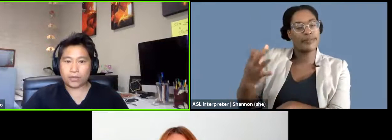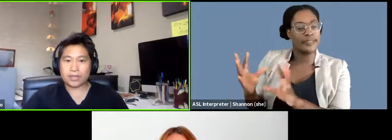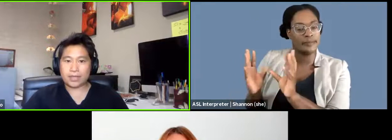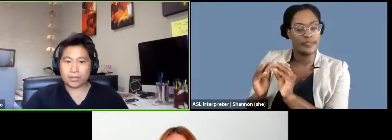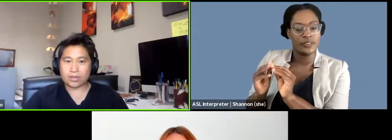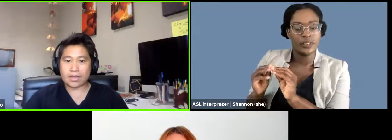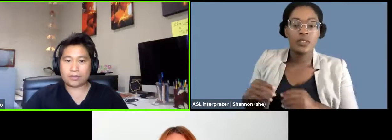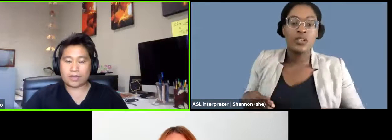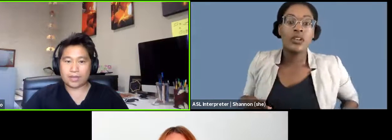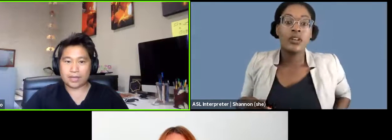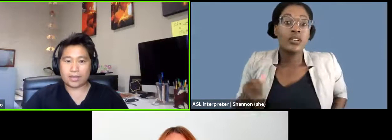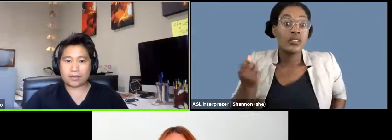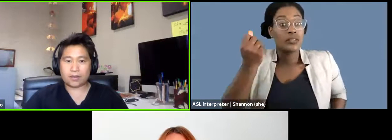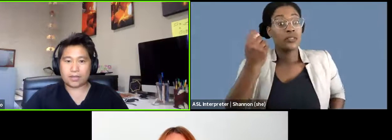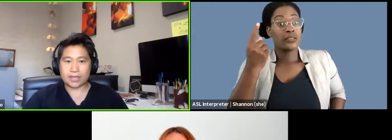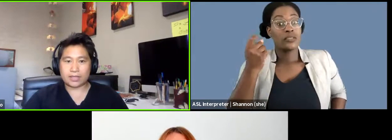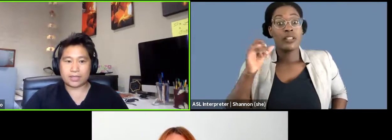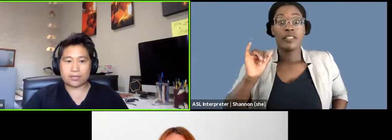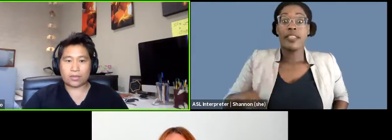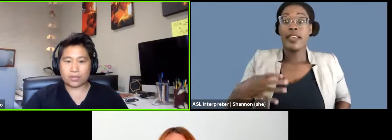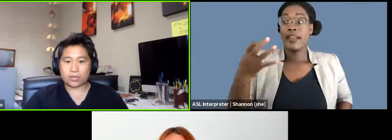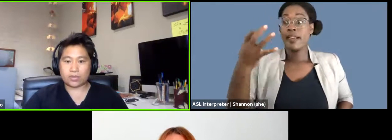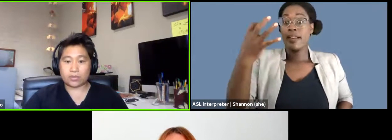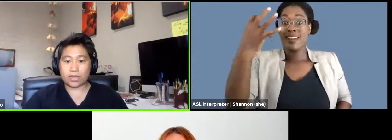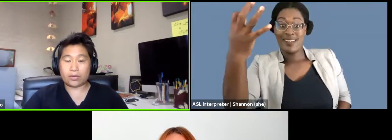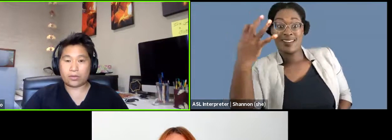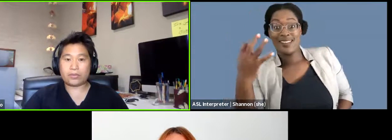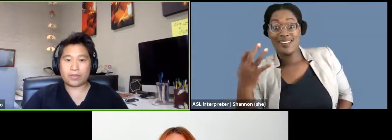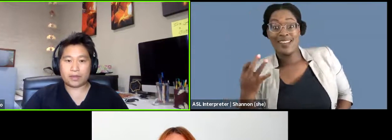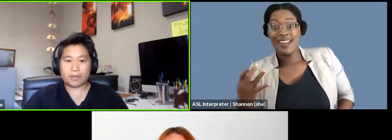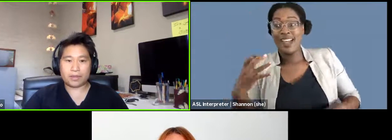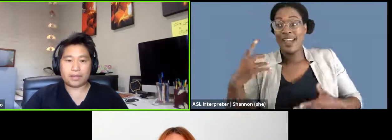We continued to have these dedicated conversations and resources were shared throughout the company.